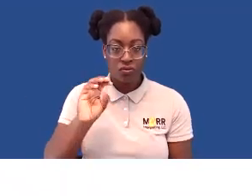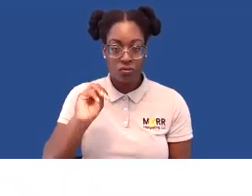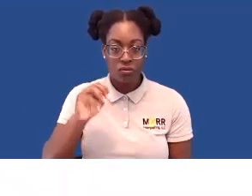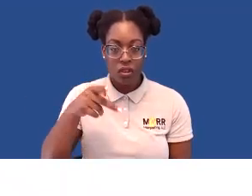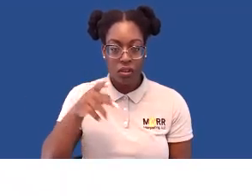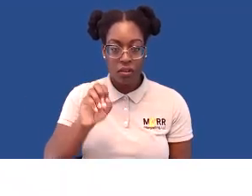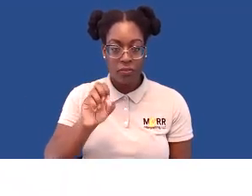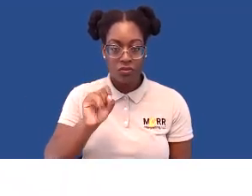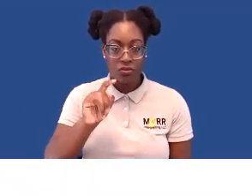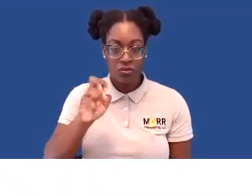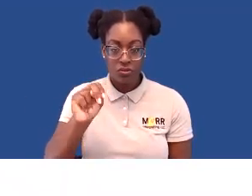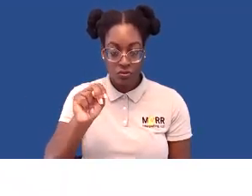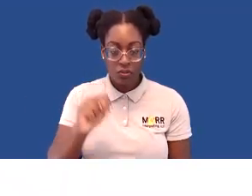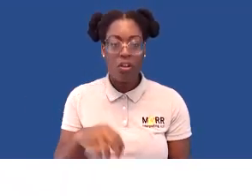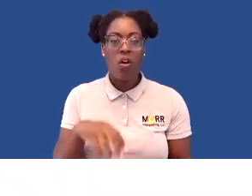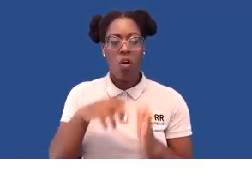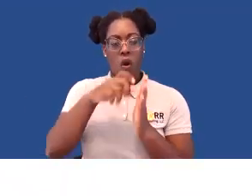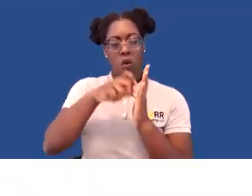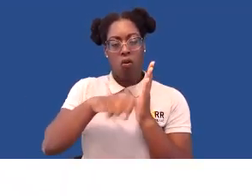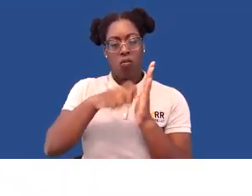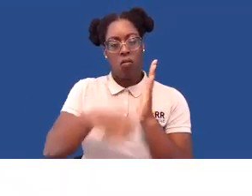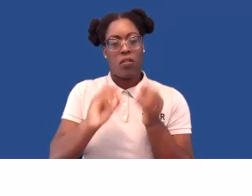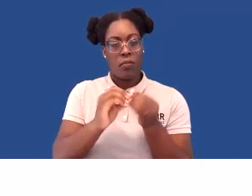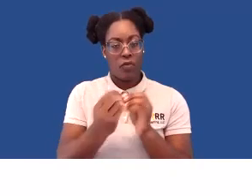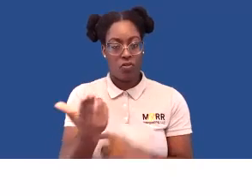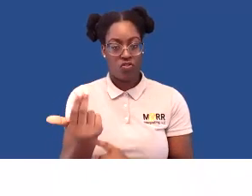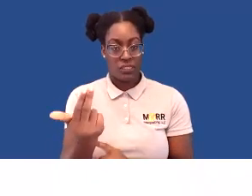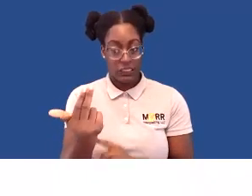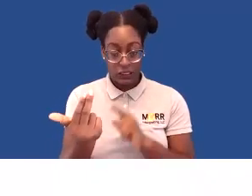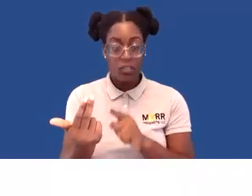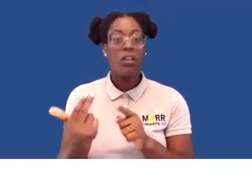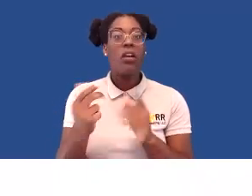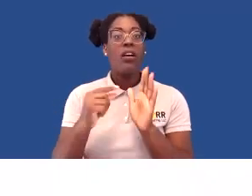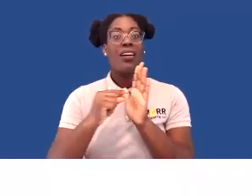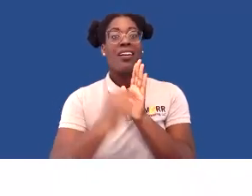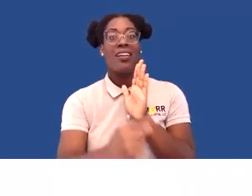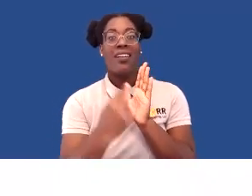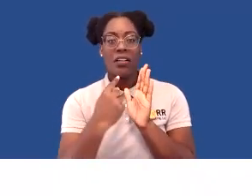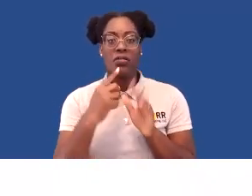Article 13 specifically talks about Supplemental Instruction, tutoring support.